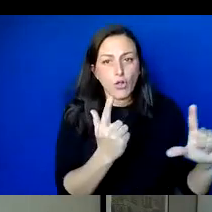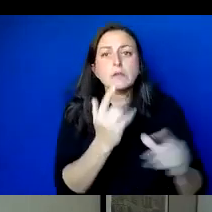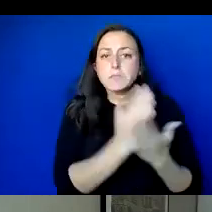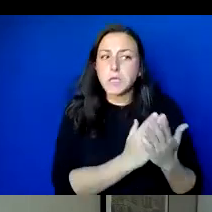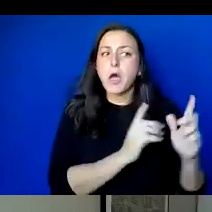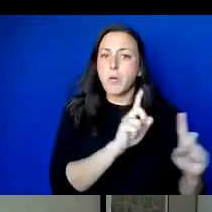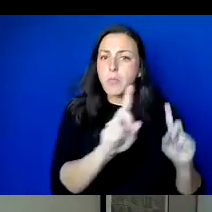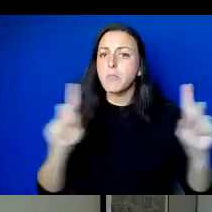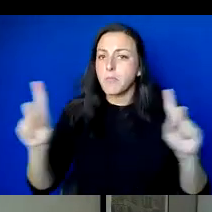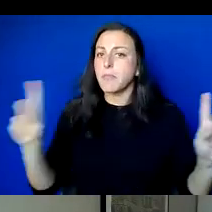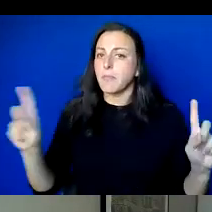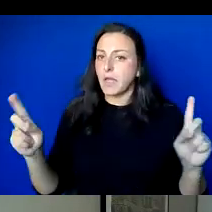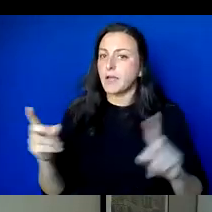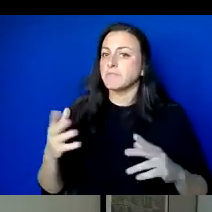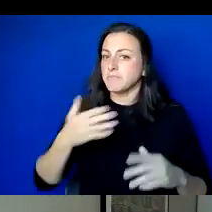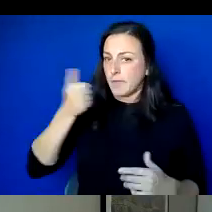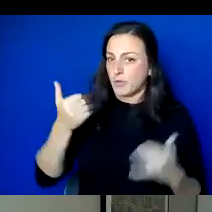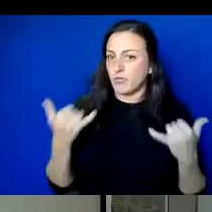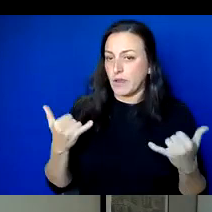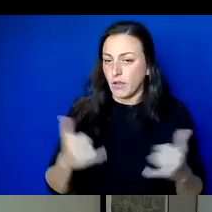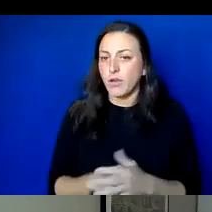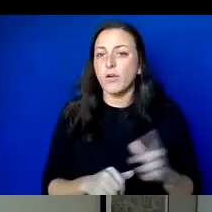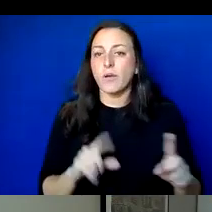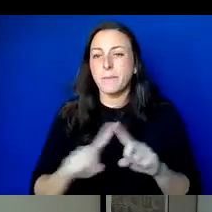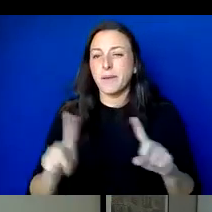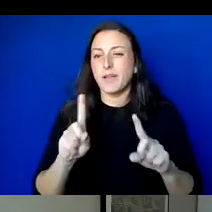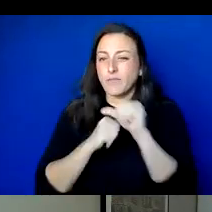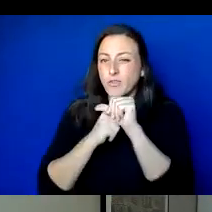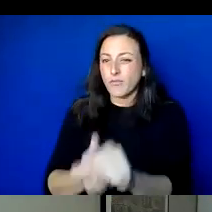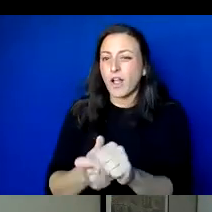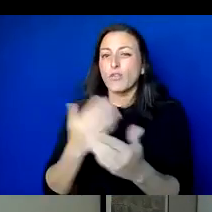individuals continue to follow our recommendations around mask wearing and social distancing to make